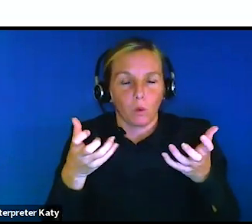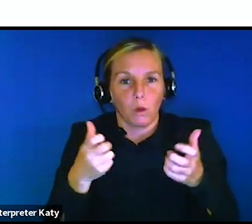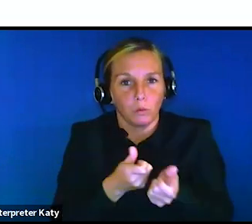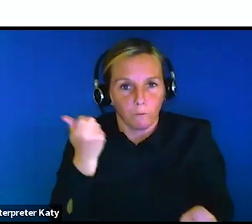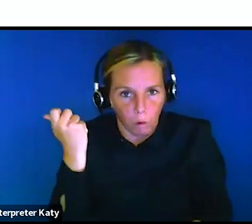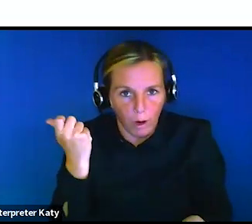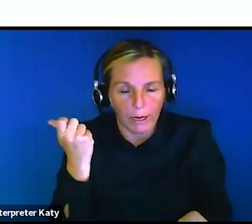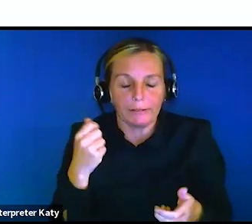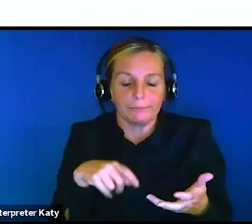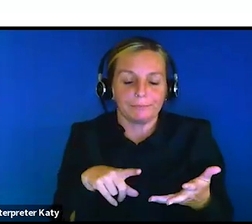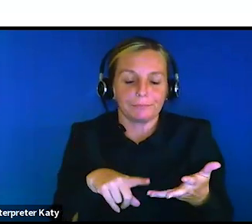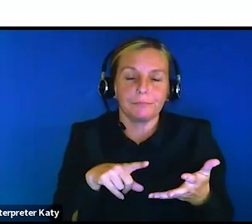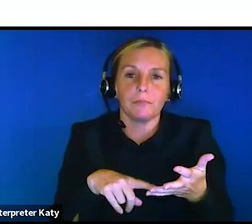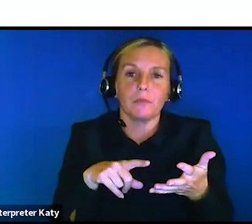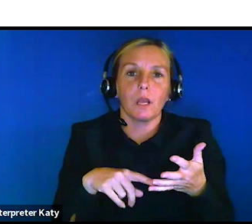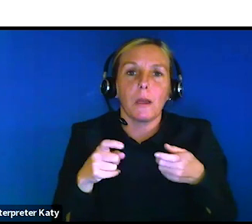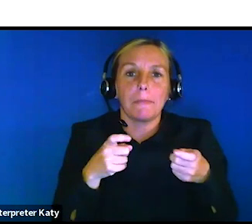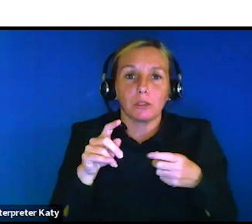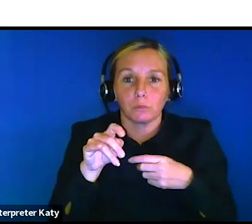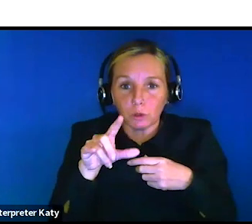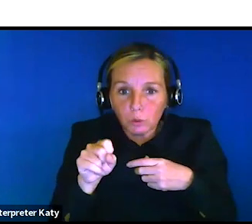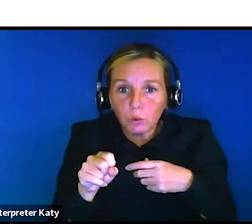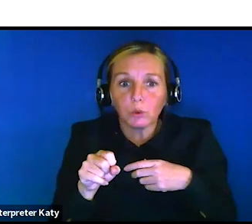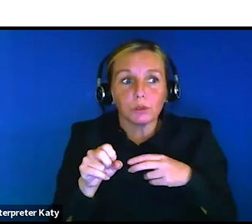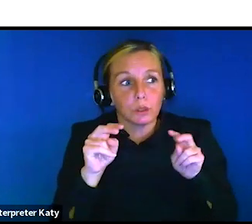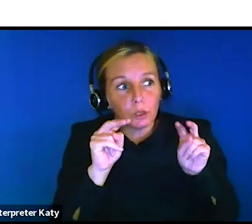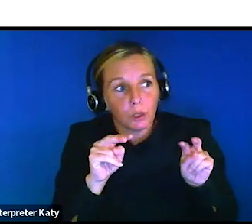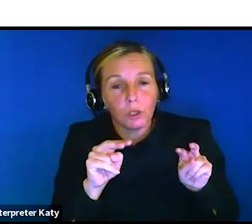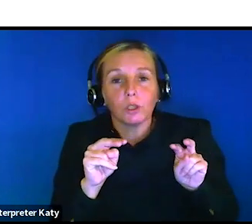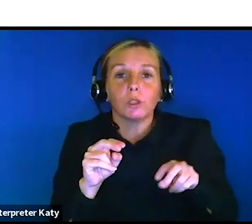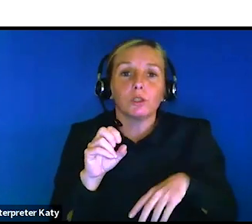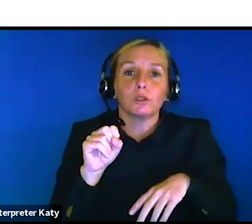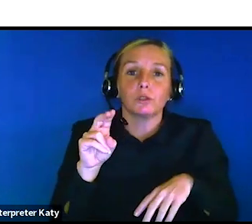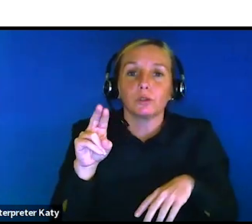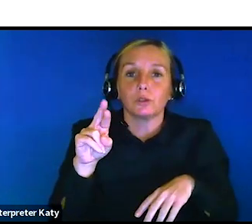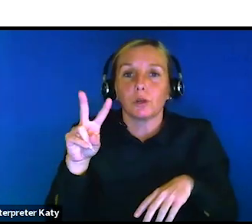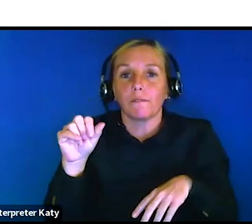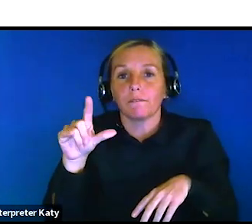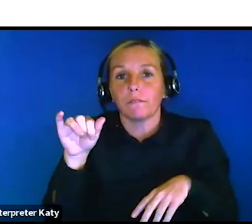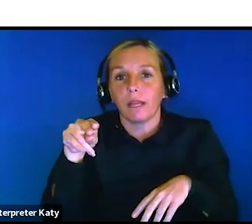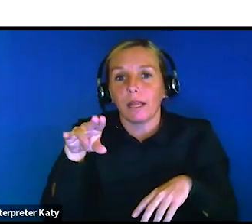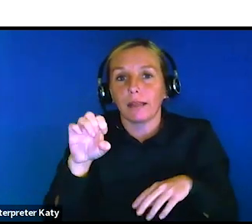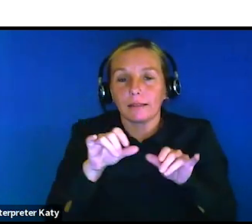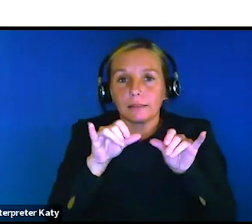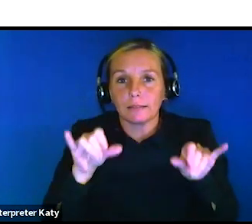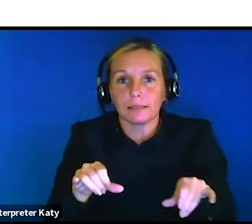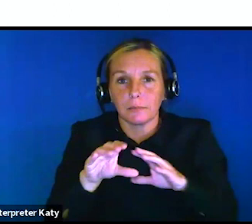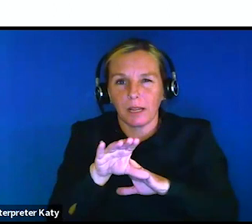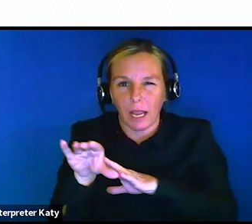tools such as service locators and surveillance systems. Ultimately, states are responsible